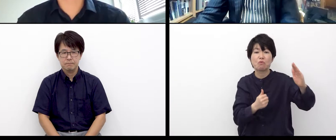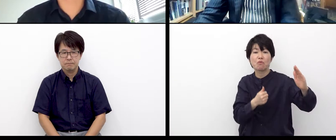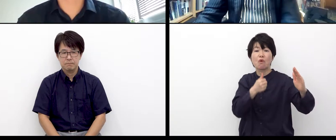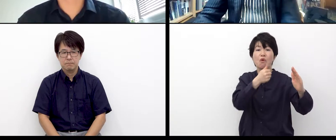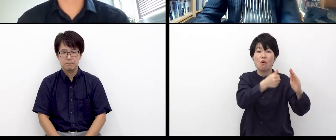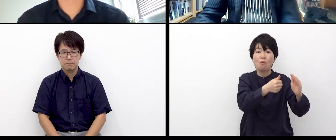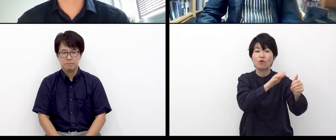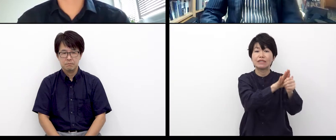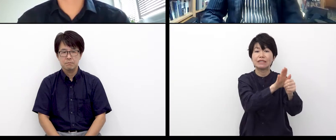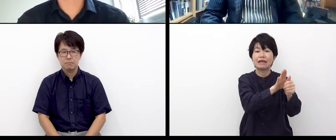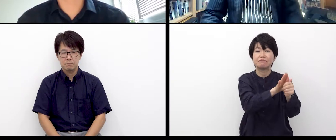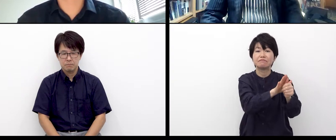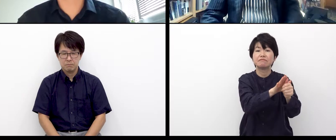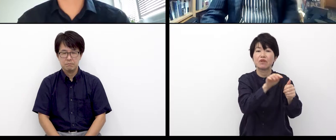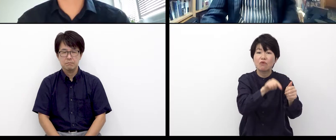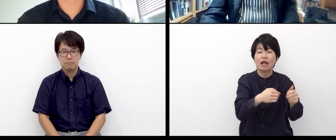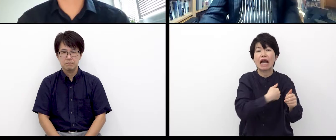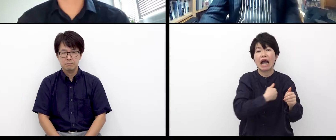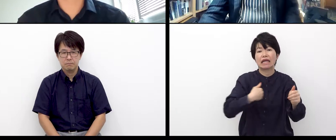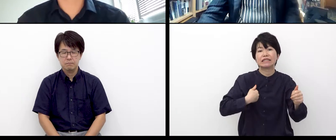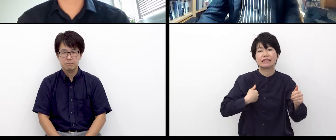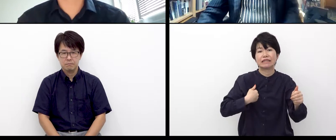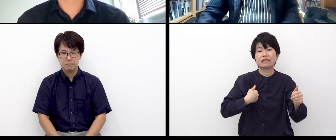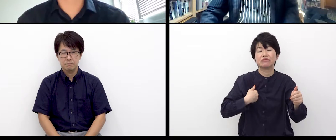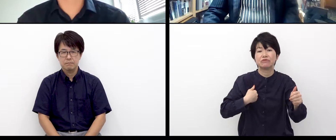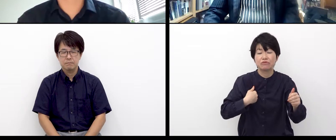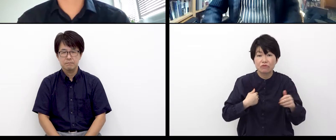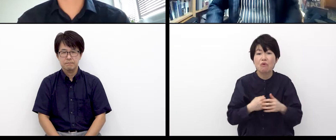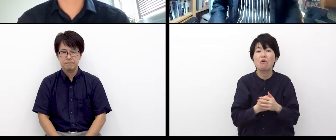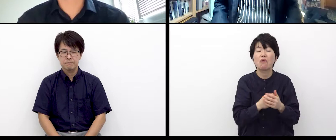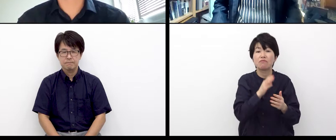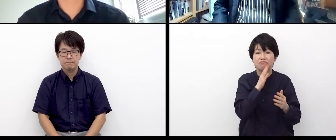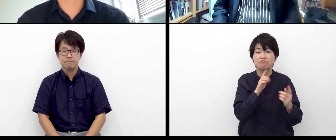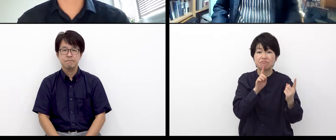If we have it, many persons concerned will get access to that.